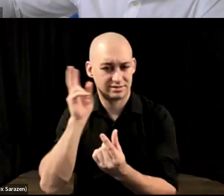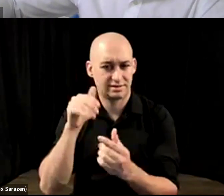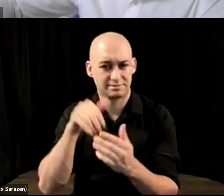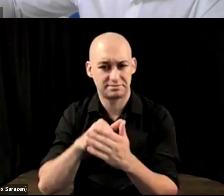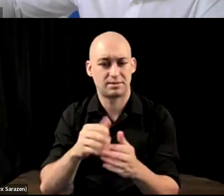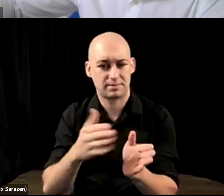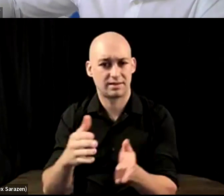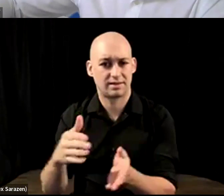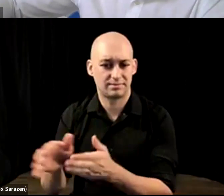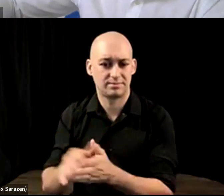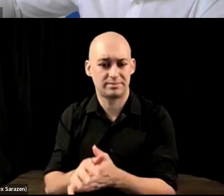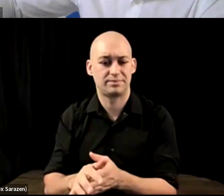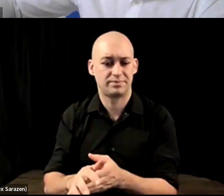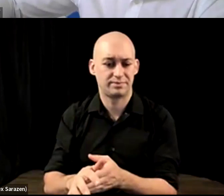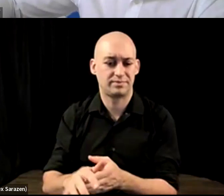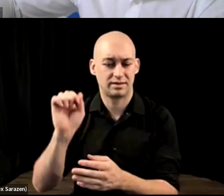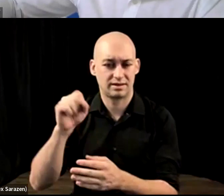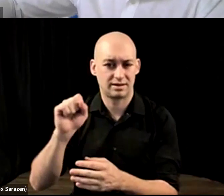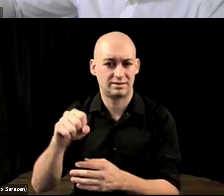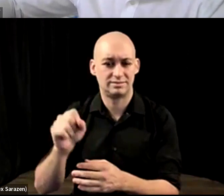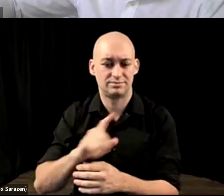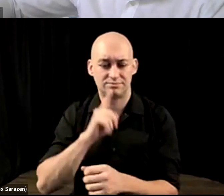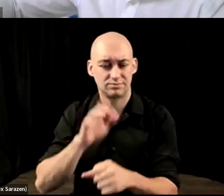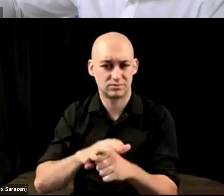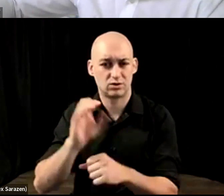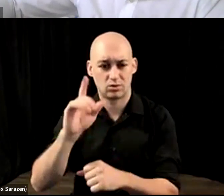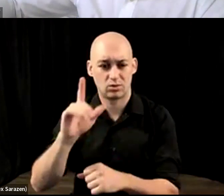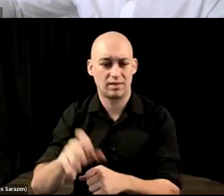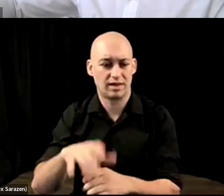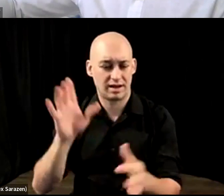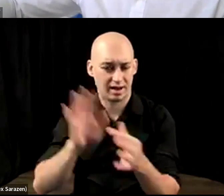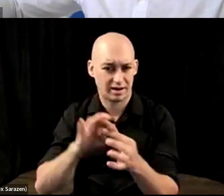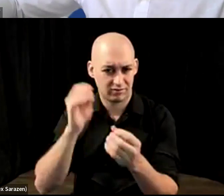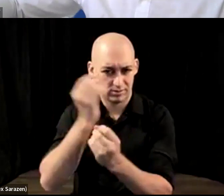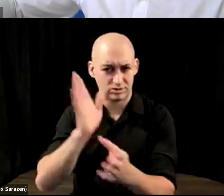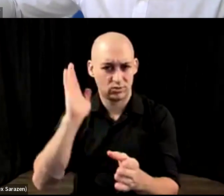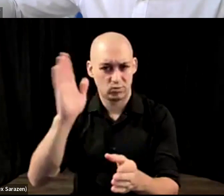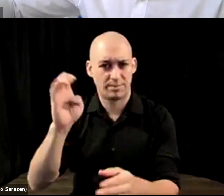Got it. Yeah, so absolutely cool. Our contact information will be on the slides and.